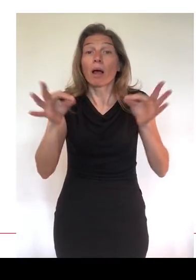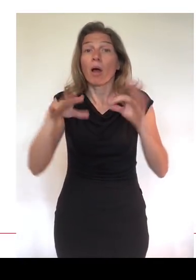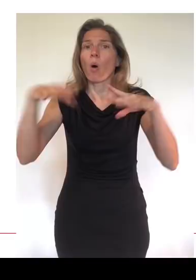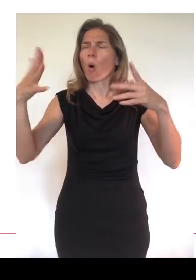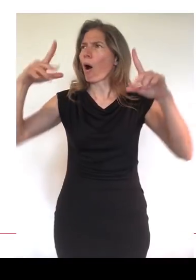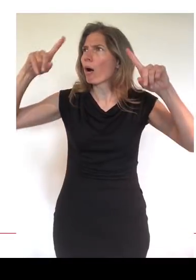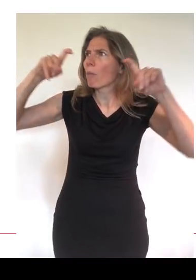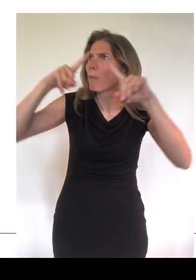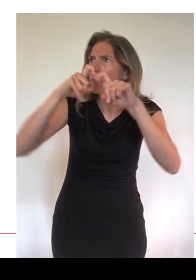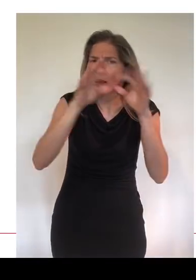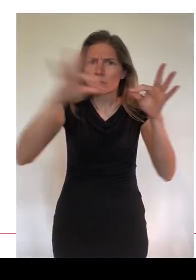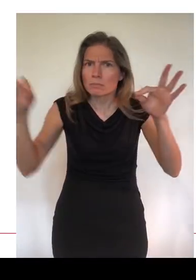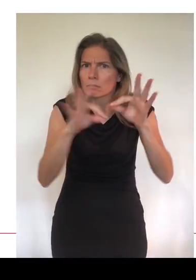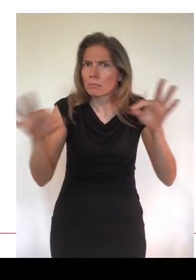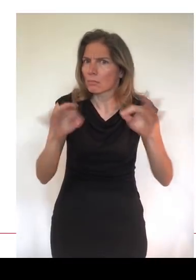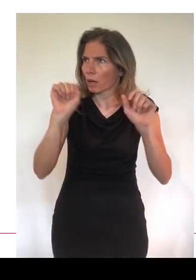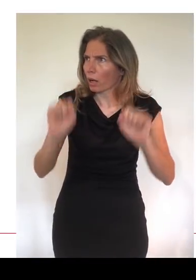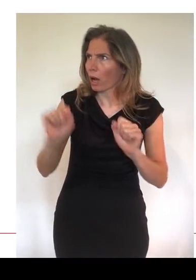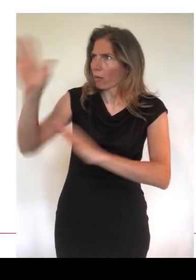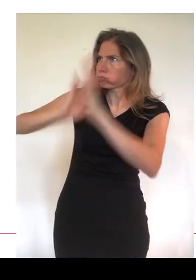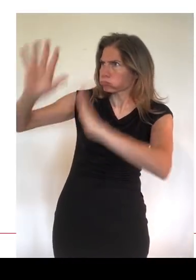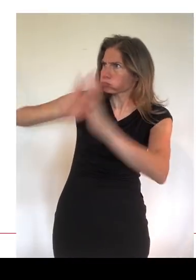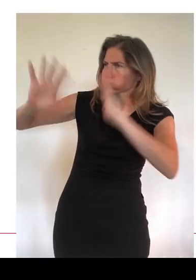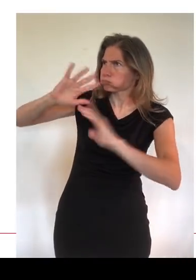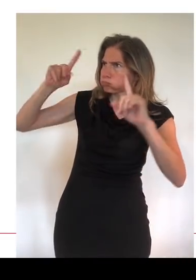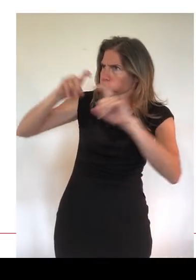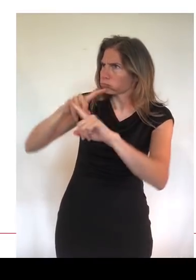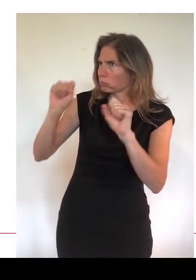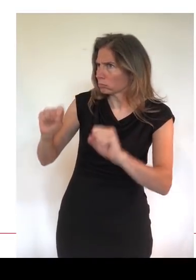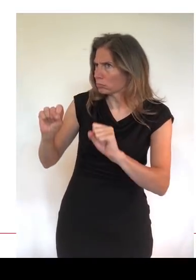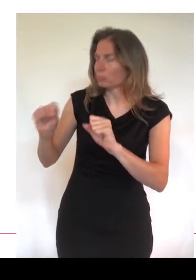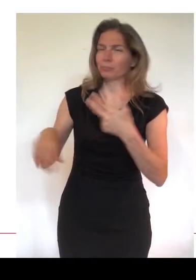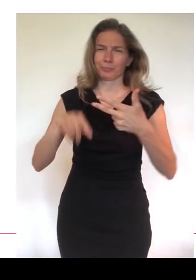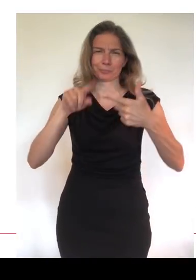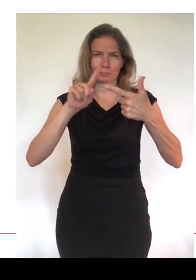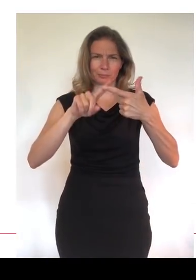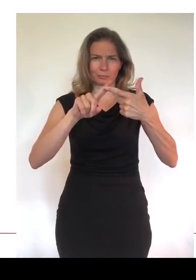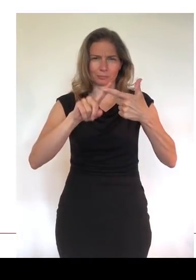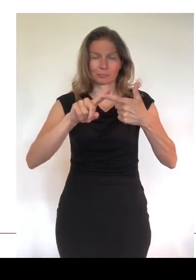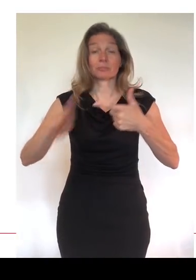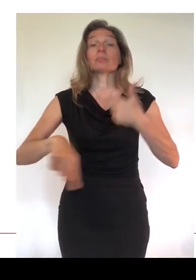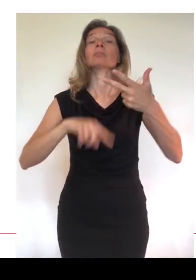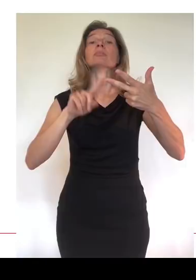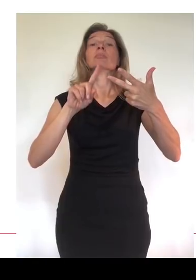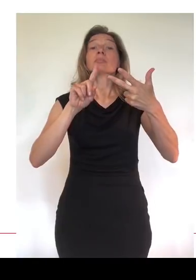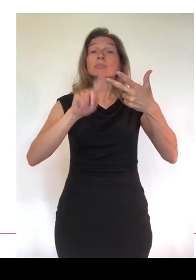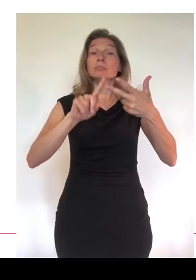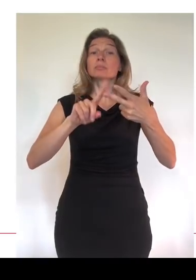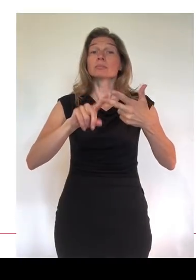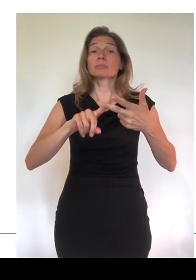used to them now the third one is their production skills so their ability to